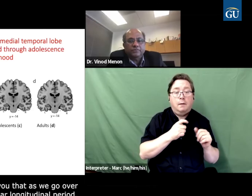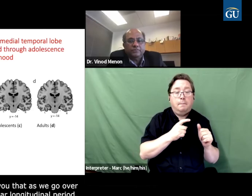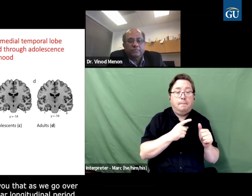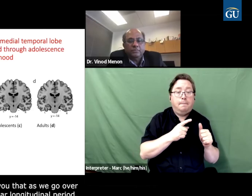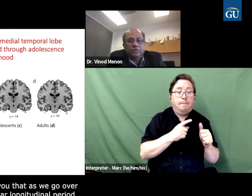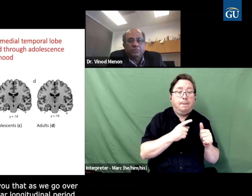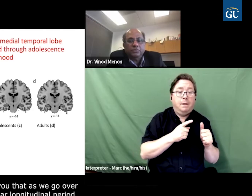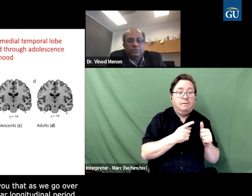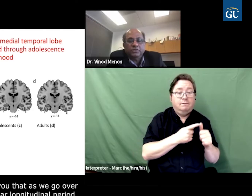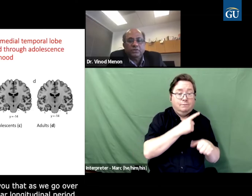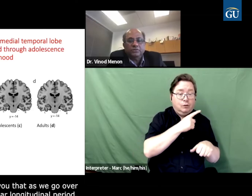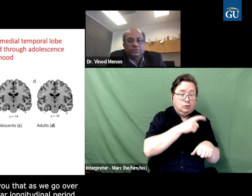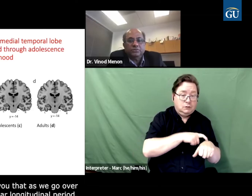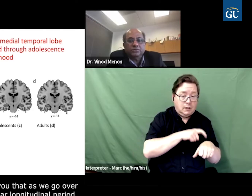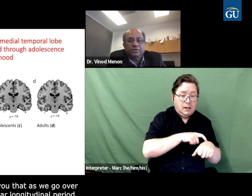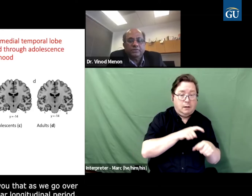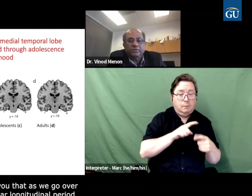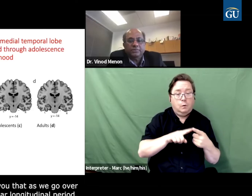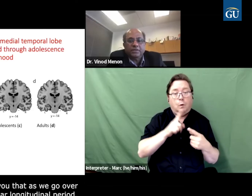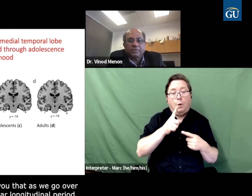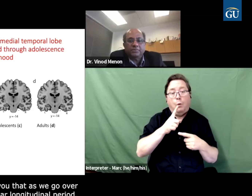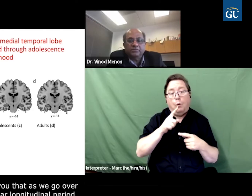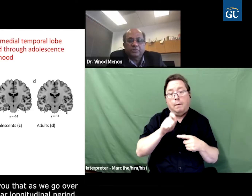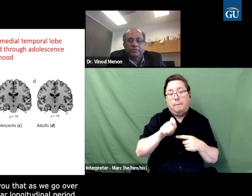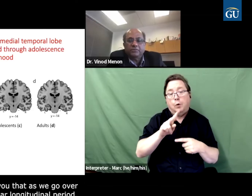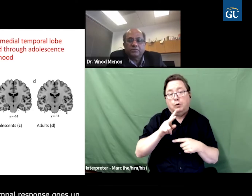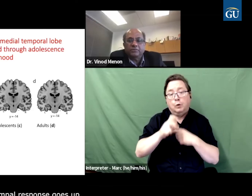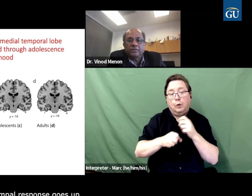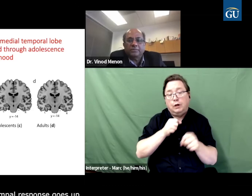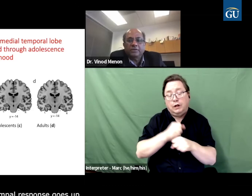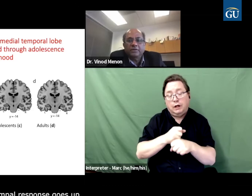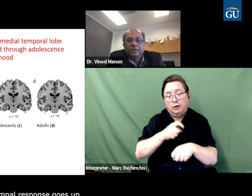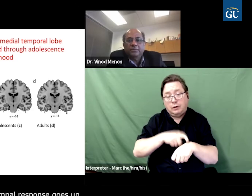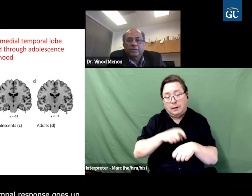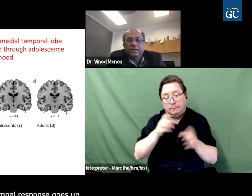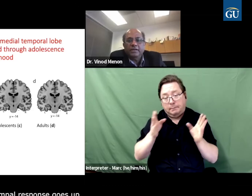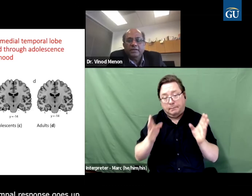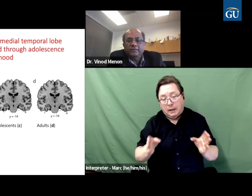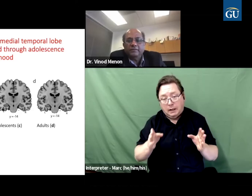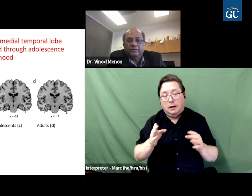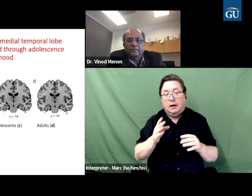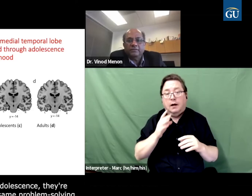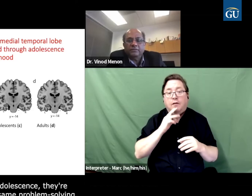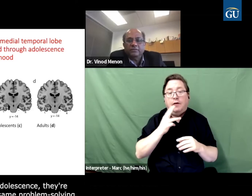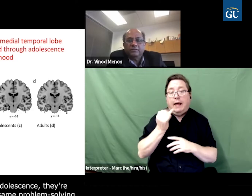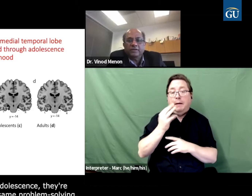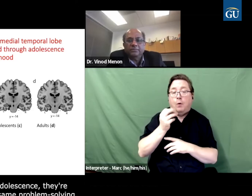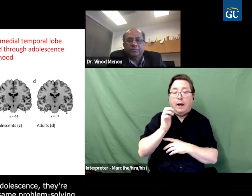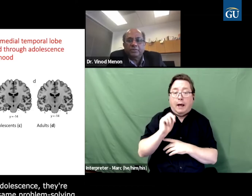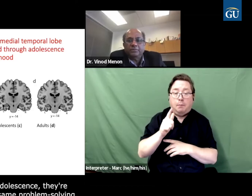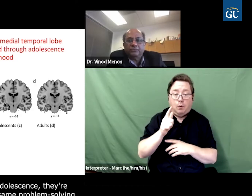uh over this 1.2 year longitudinal period the hippocampal response goes up